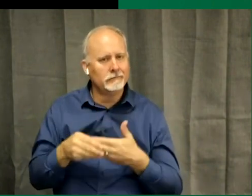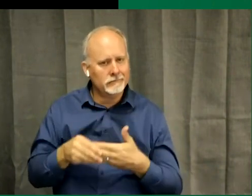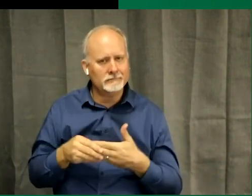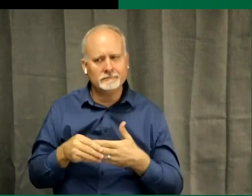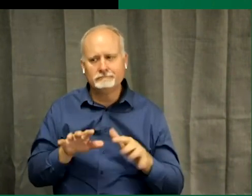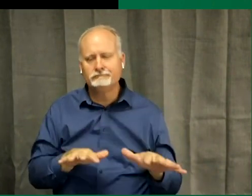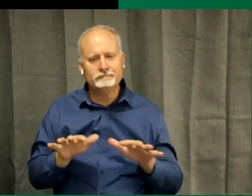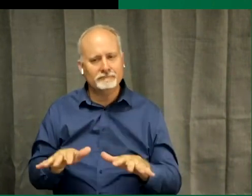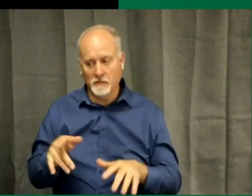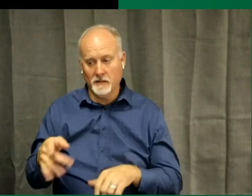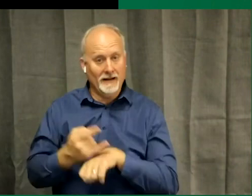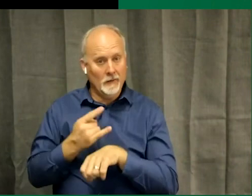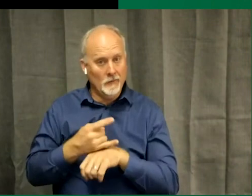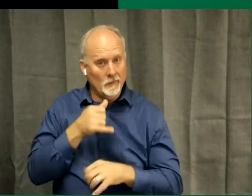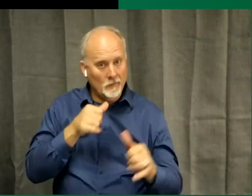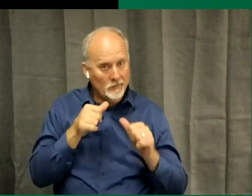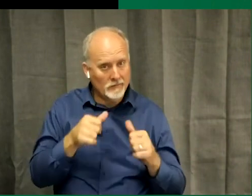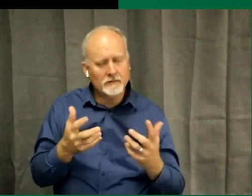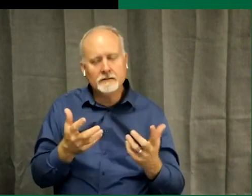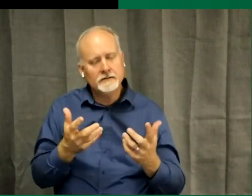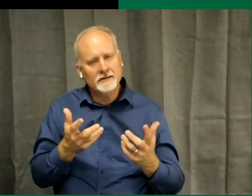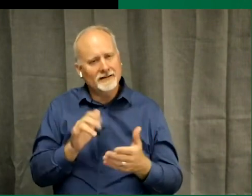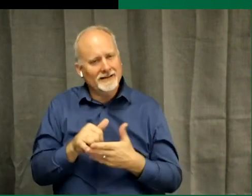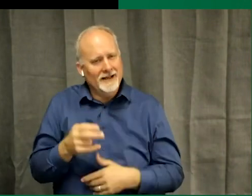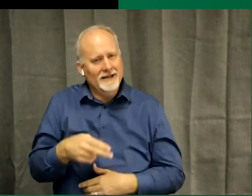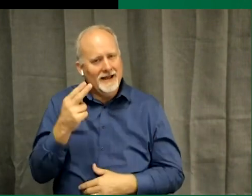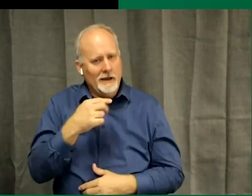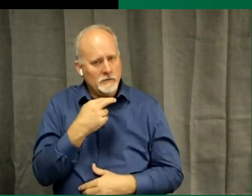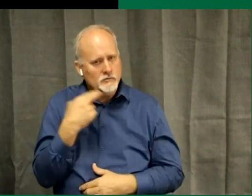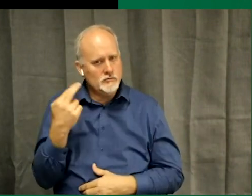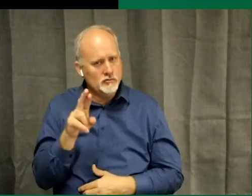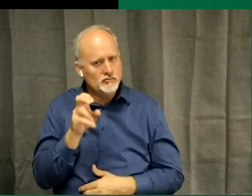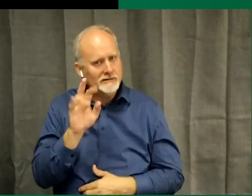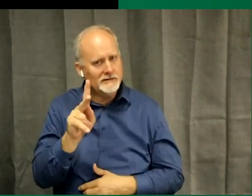alcohol being consumed that's just a very high risk scenario in terms of spreading covid